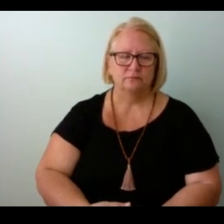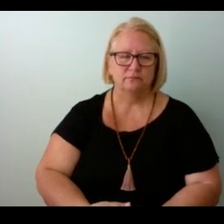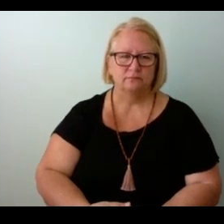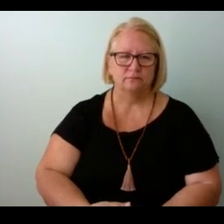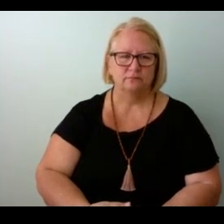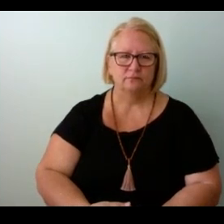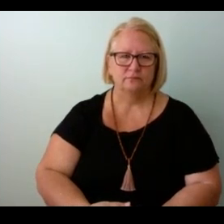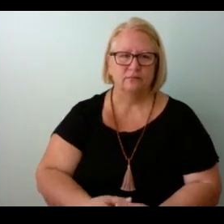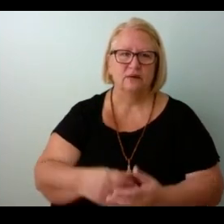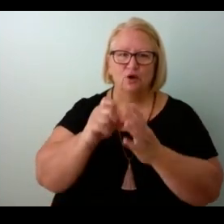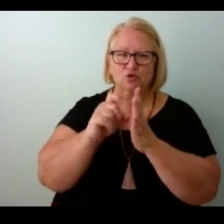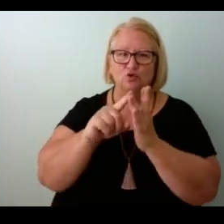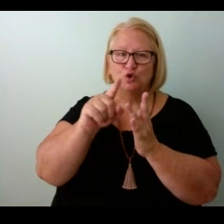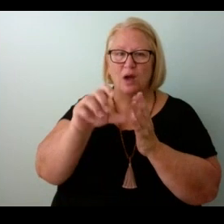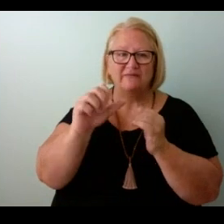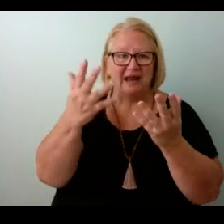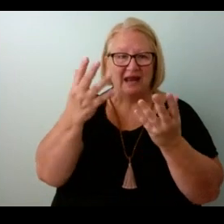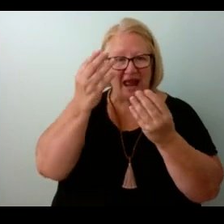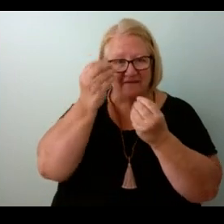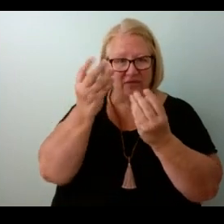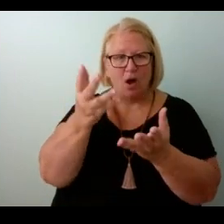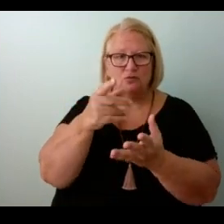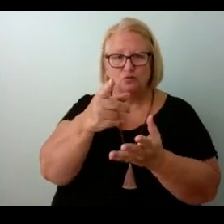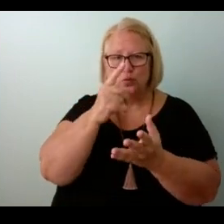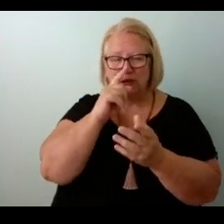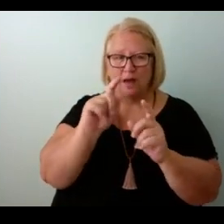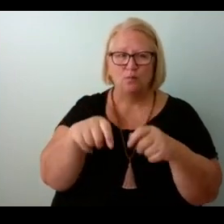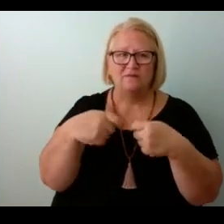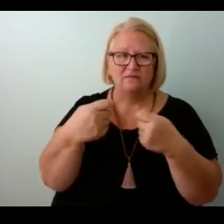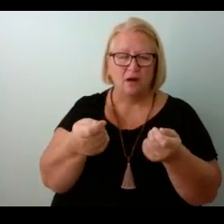Do you have any advice that you're able to provide someone in a situation where they